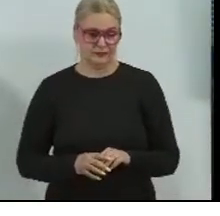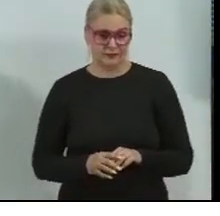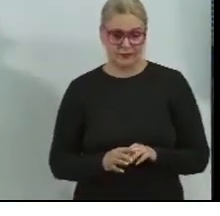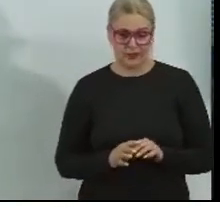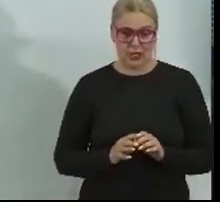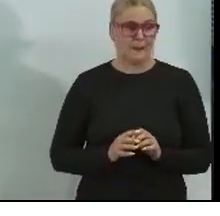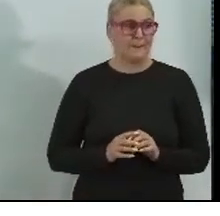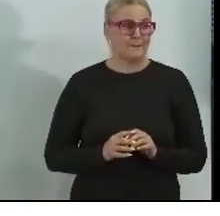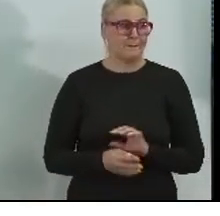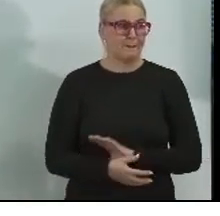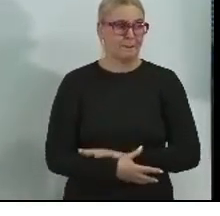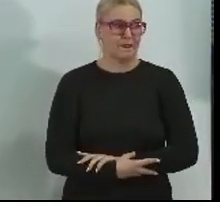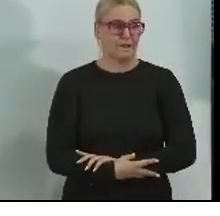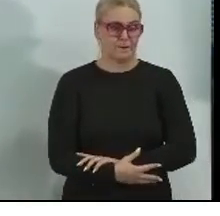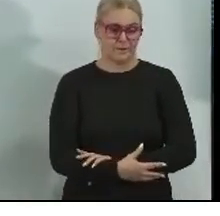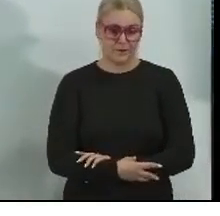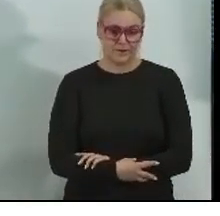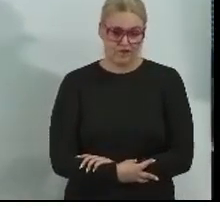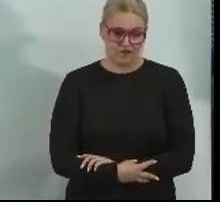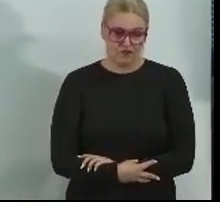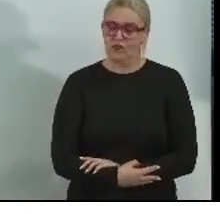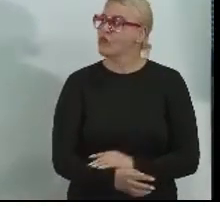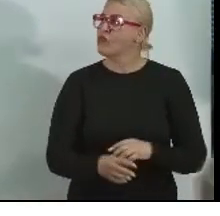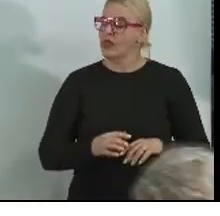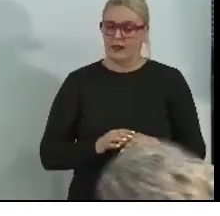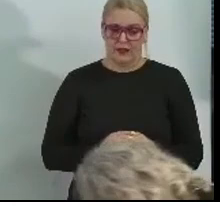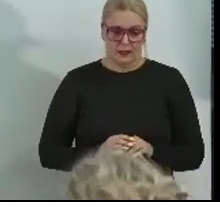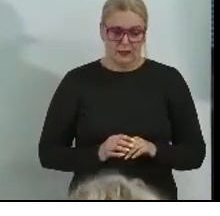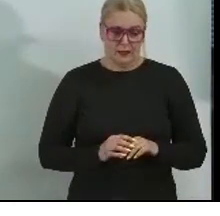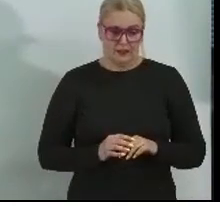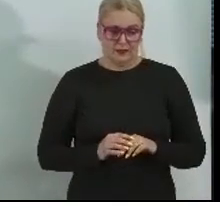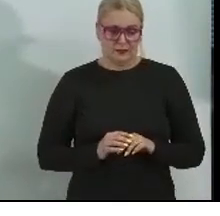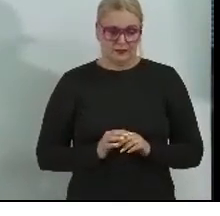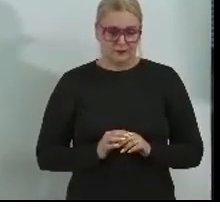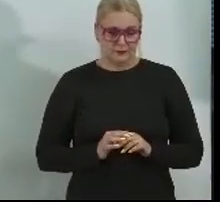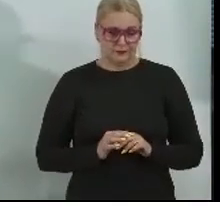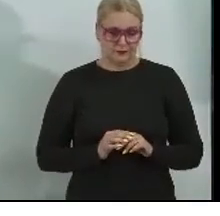So who show of hands, who remembers that or has seen that or recognises it?